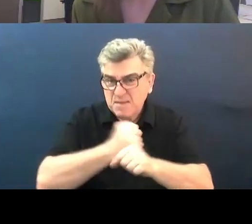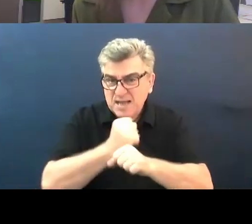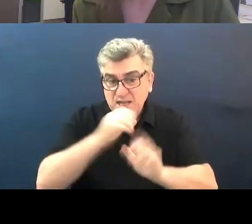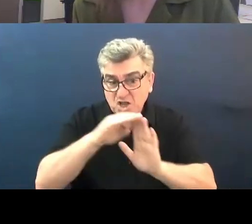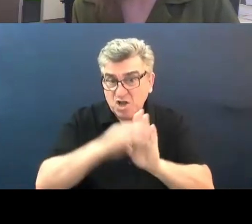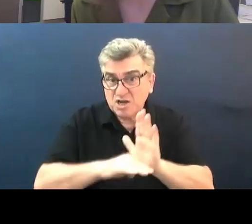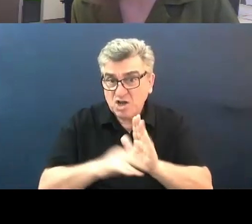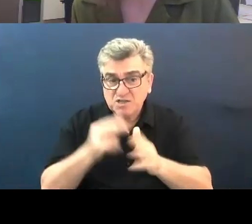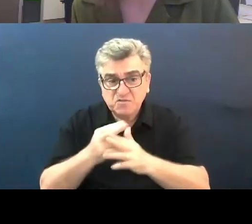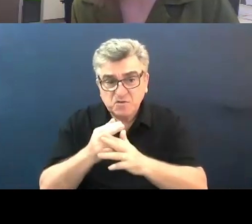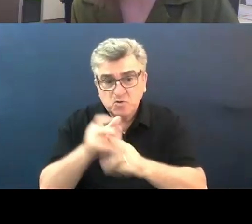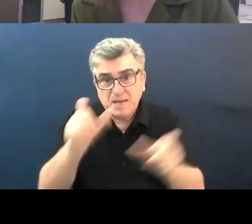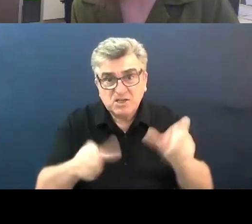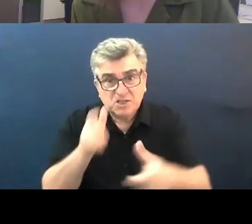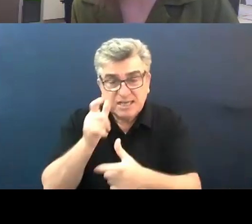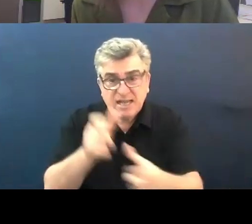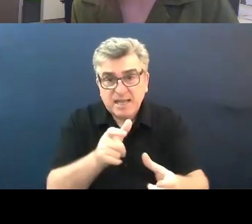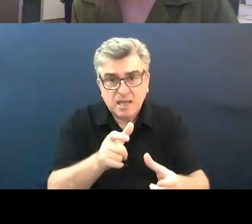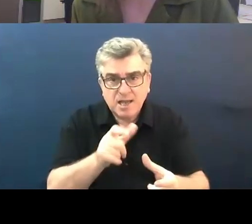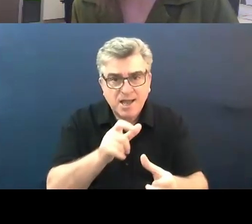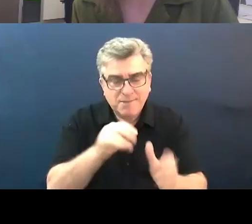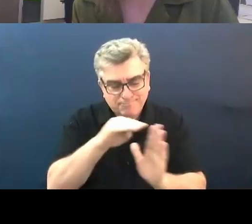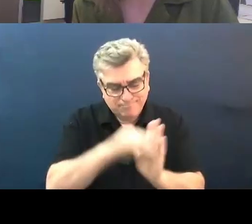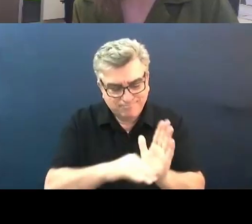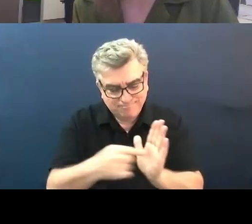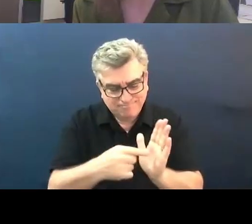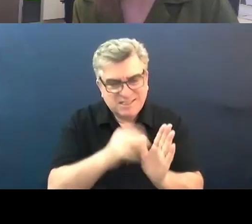actually include people with intellectual and developmental disability a lot of the